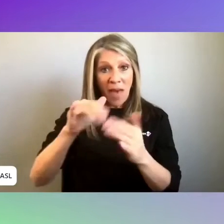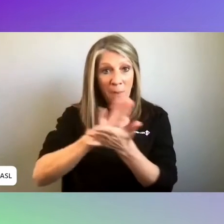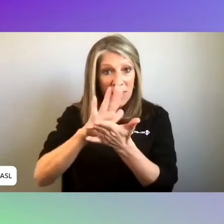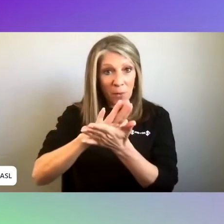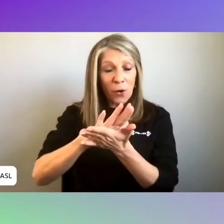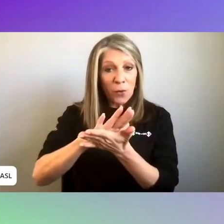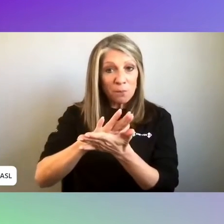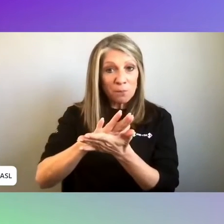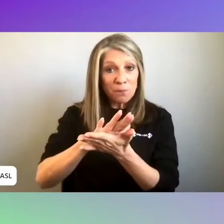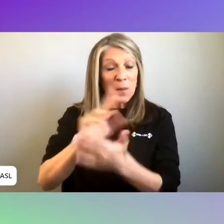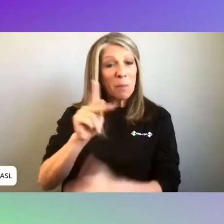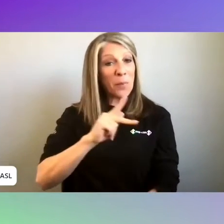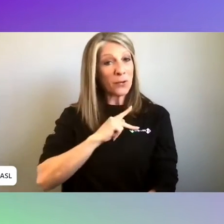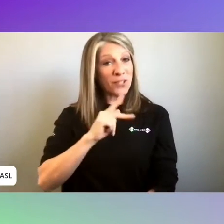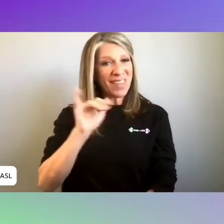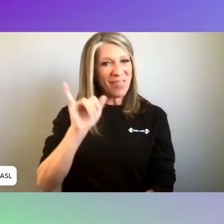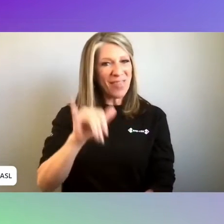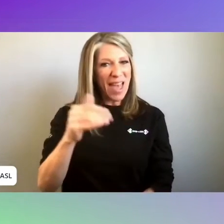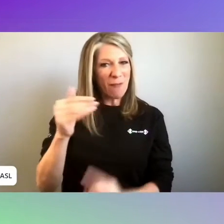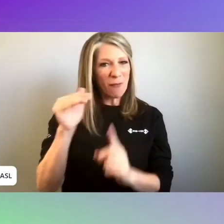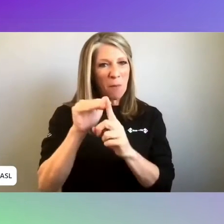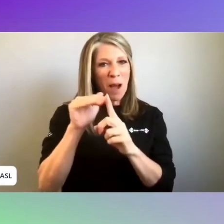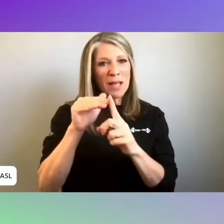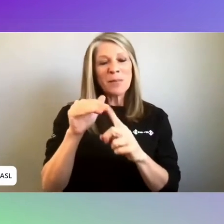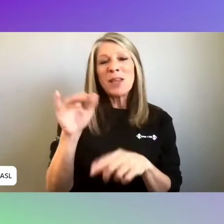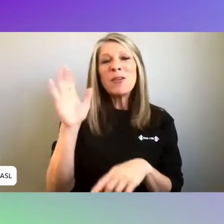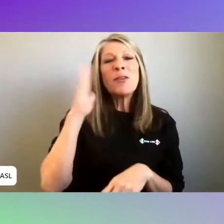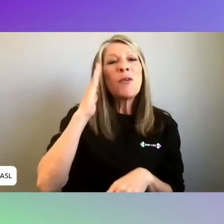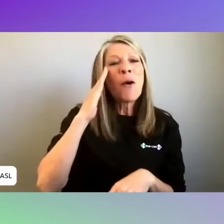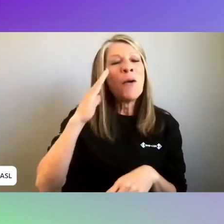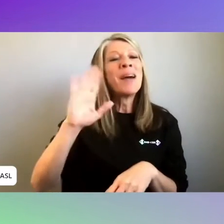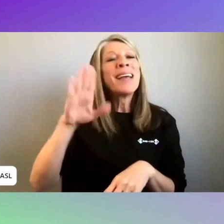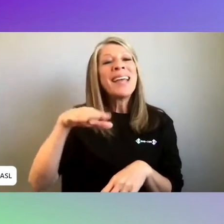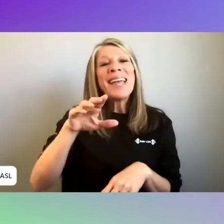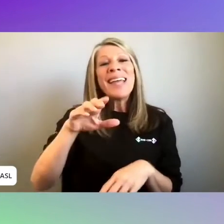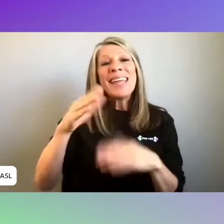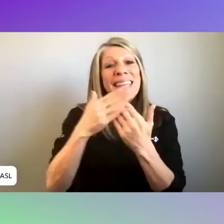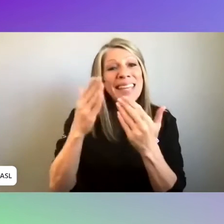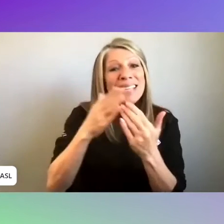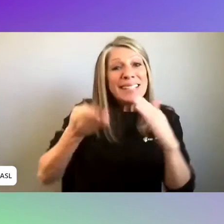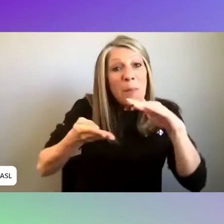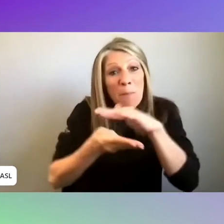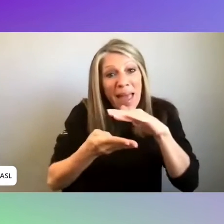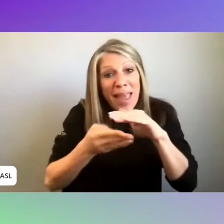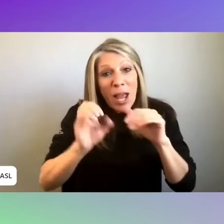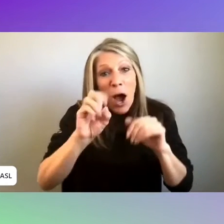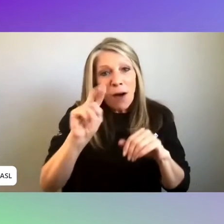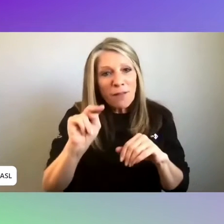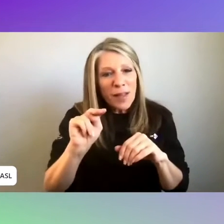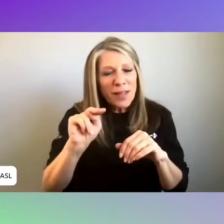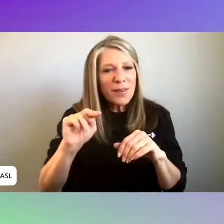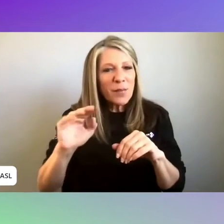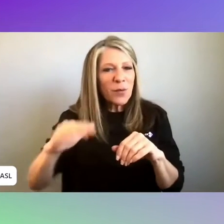ink from a Sharpie or printer or pencil lead, all these areas are going to puff up in the small form infuser